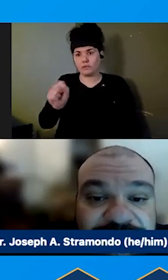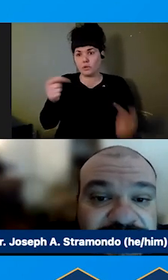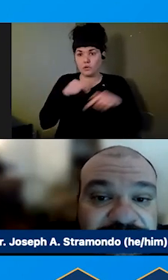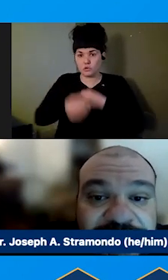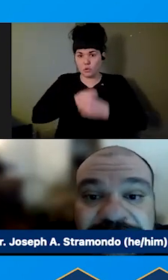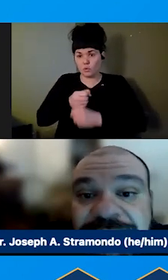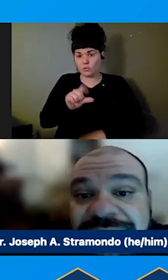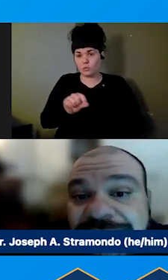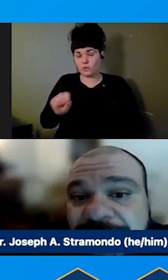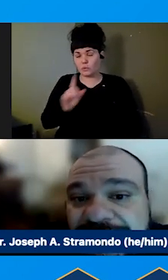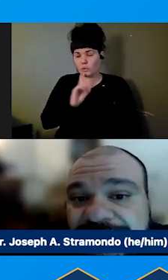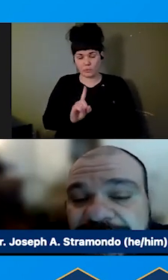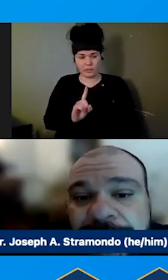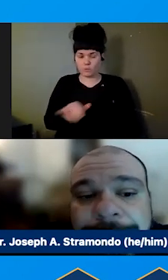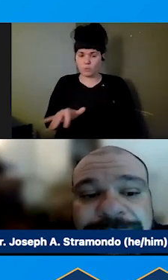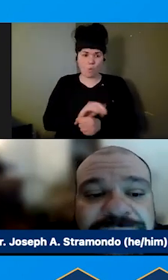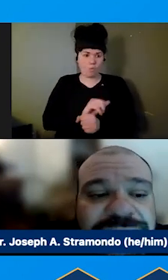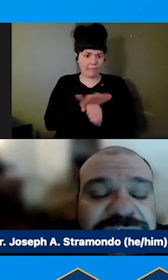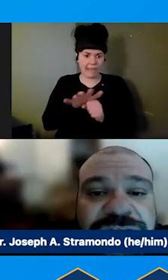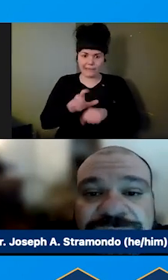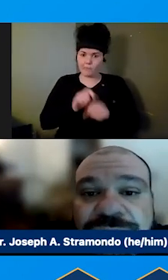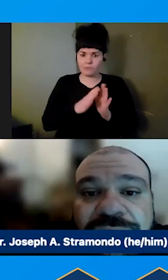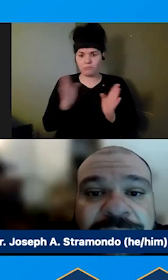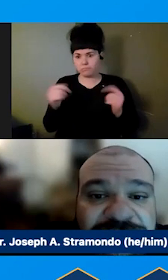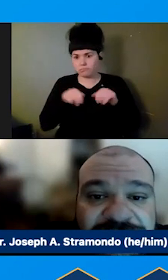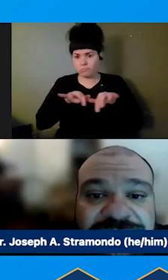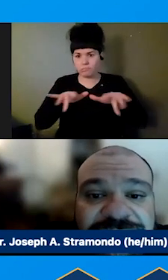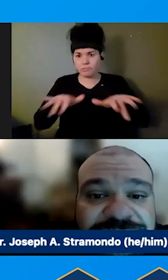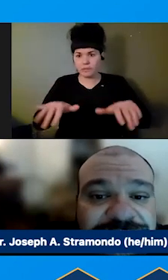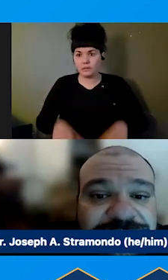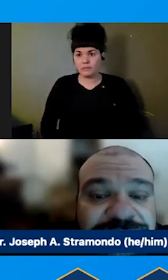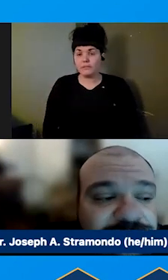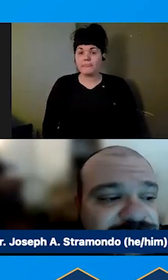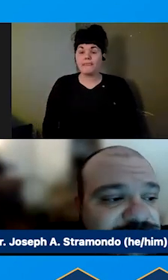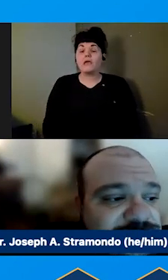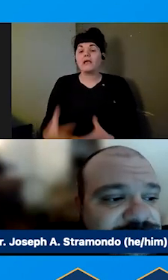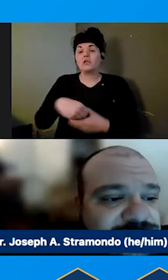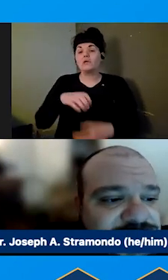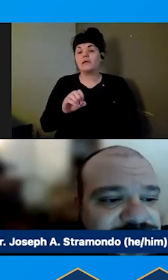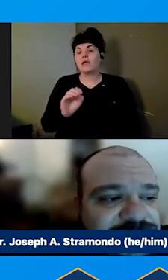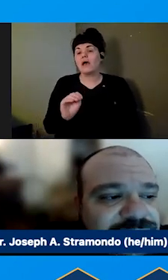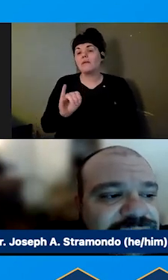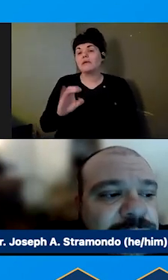really throughout the pandemic even through Omicron and so on